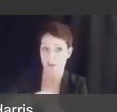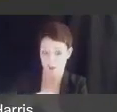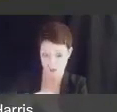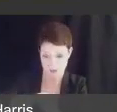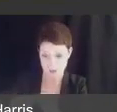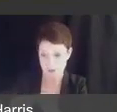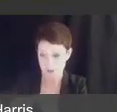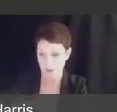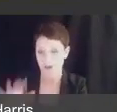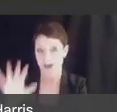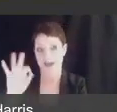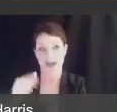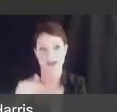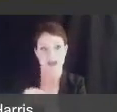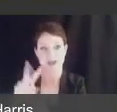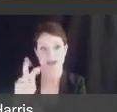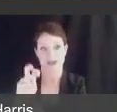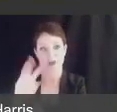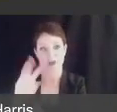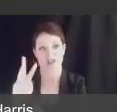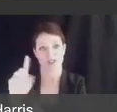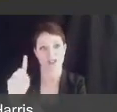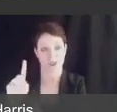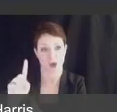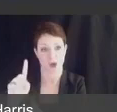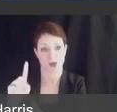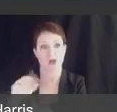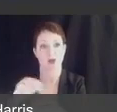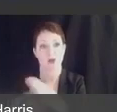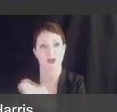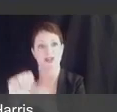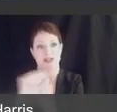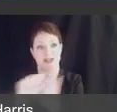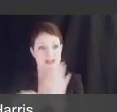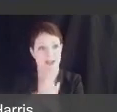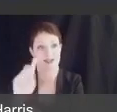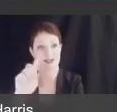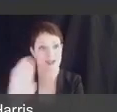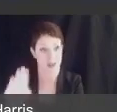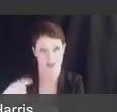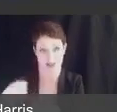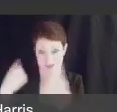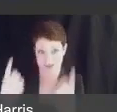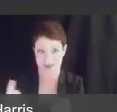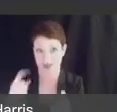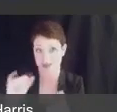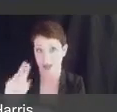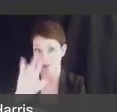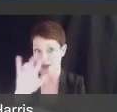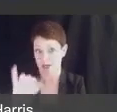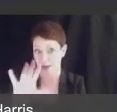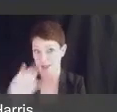9,261 were entered into the Statewide database, are those Montgomery County residents? Because the